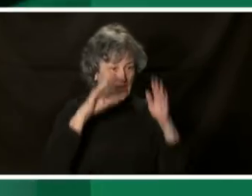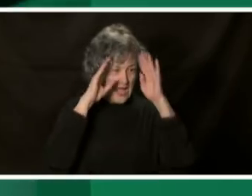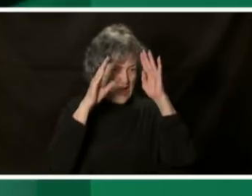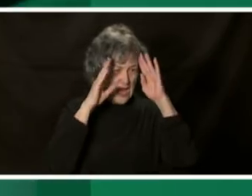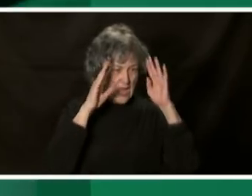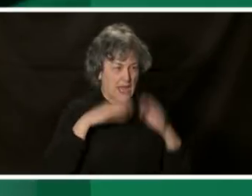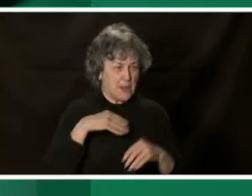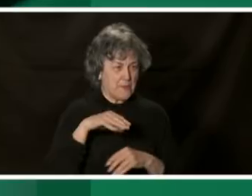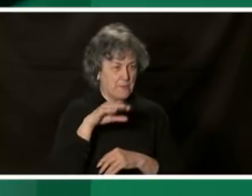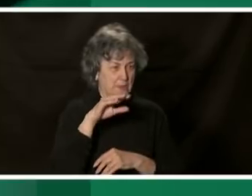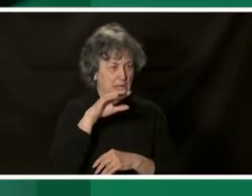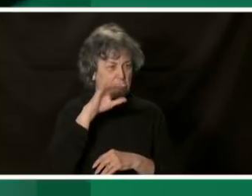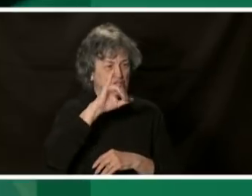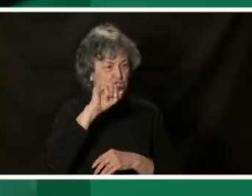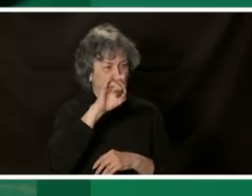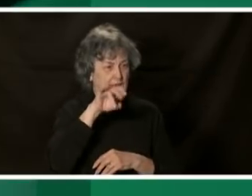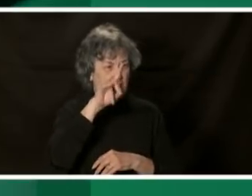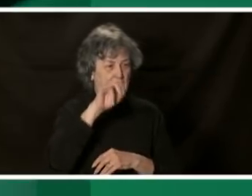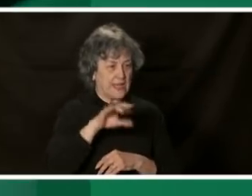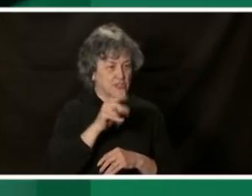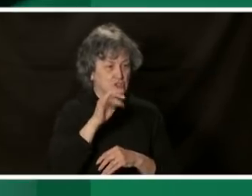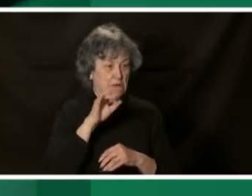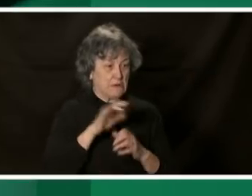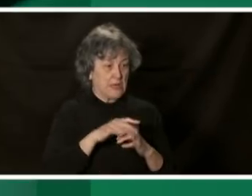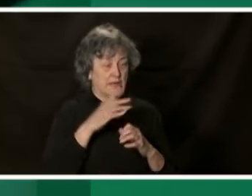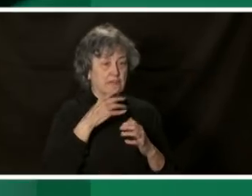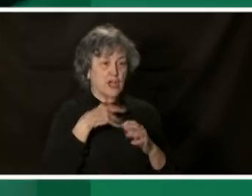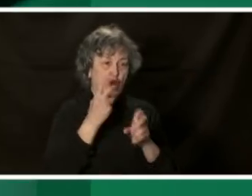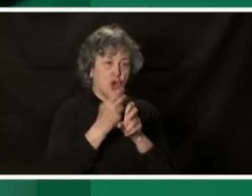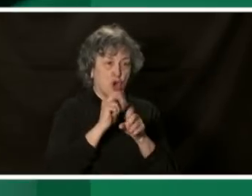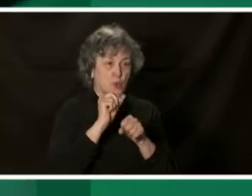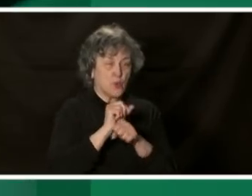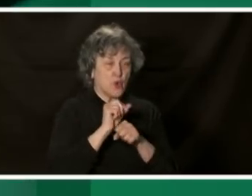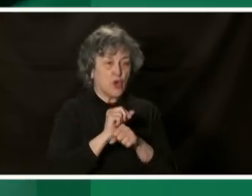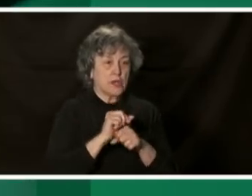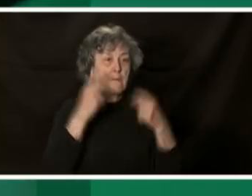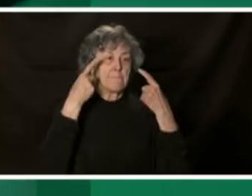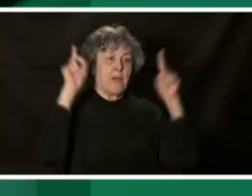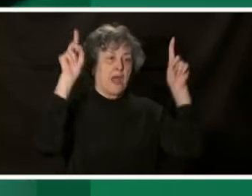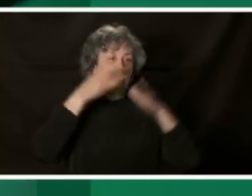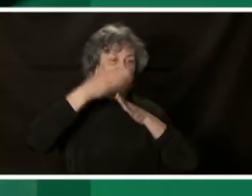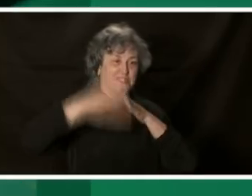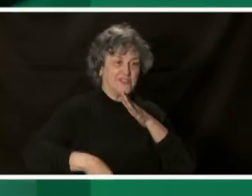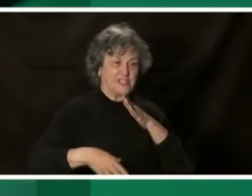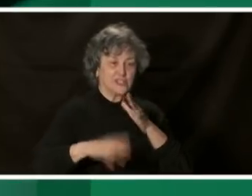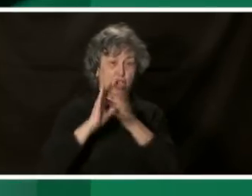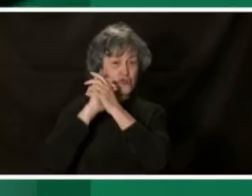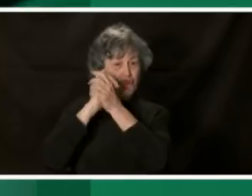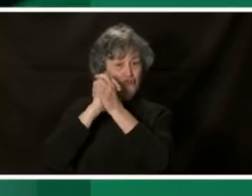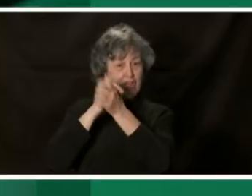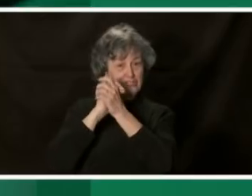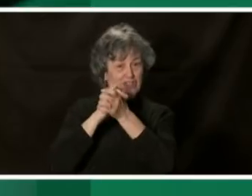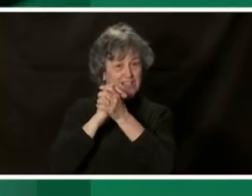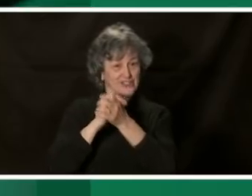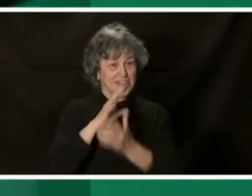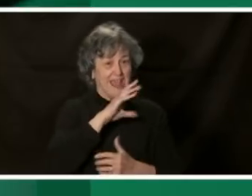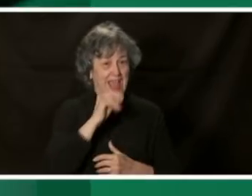KNOW THAT YOUR HARD WORK HAS PAID OFF. FROM ME TO ALL OF MY FELLOW GRADUATES, CONGRATULATIONS, AND GO BLAZERS.